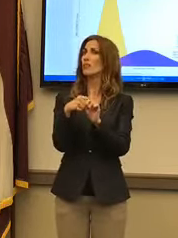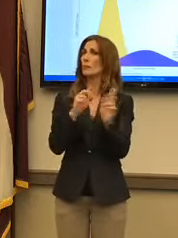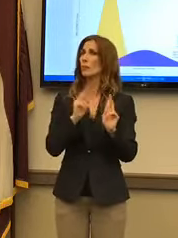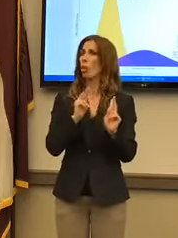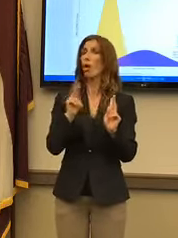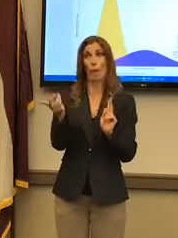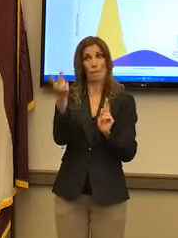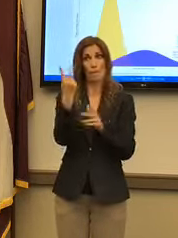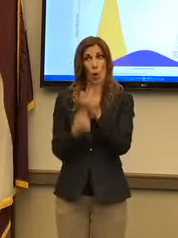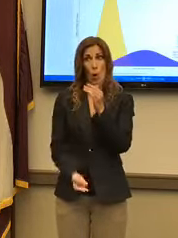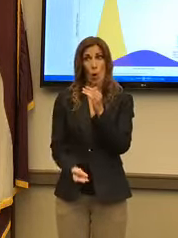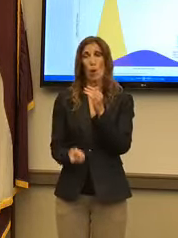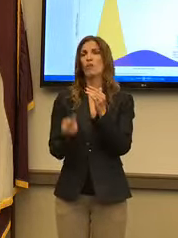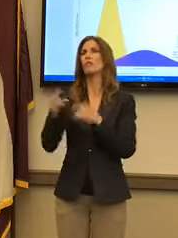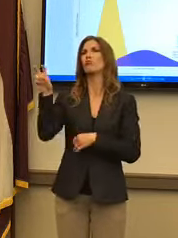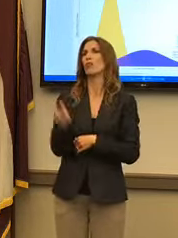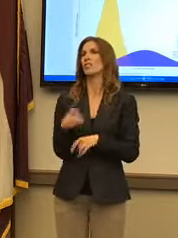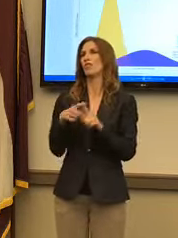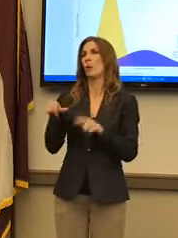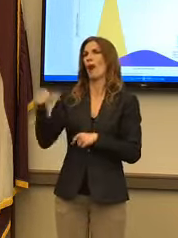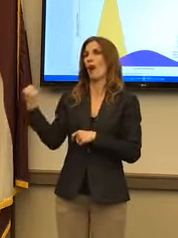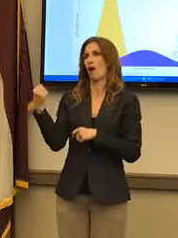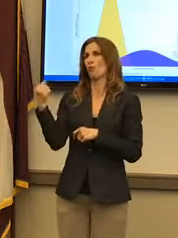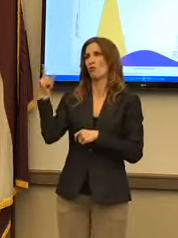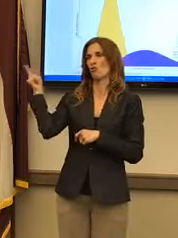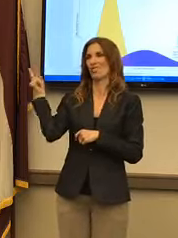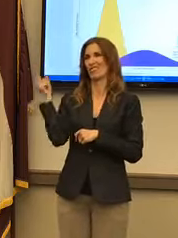individuals were transferred from another county's Correctional Facility